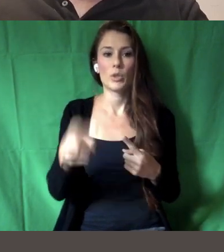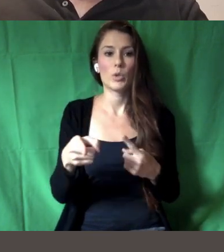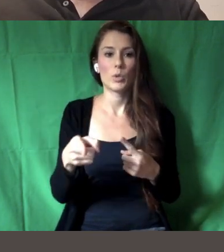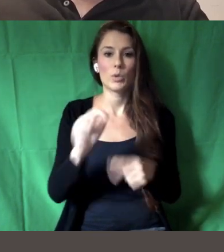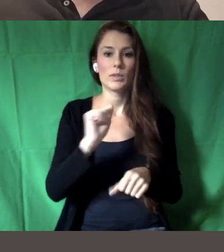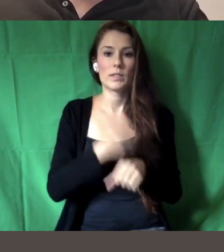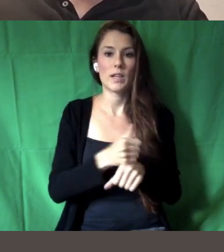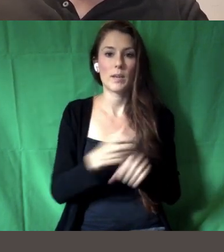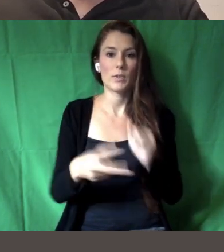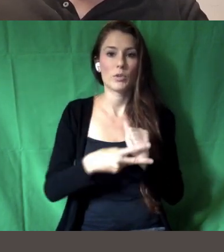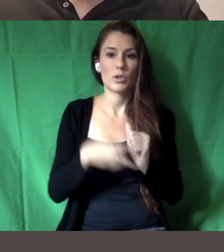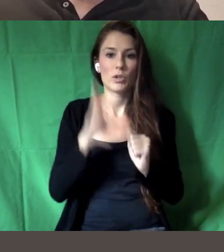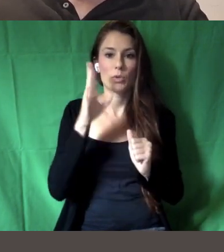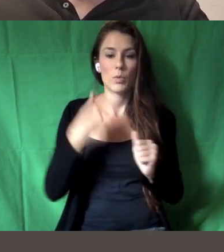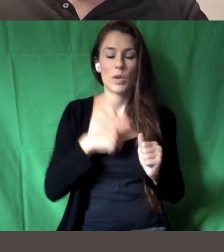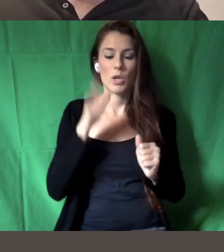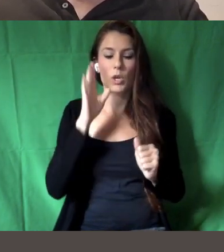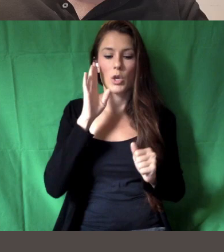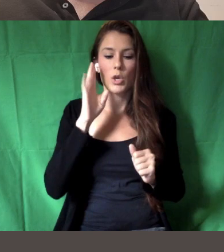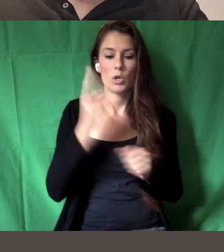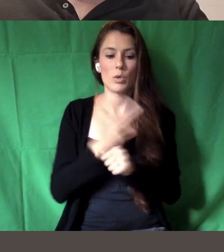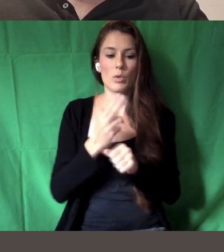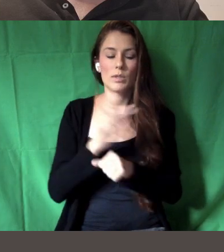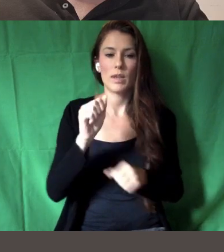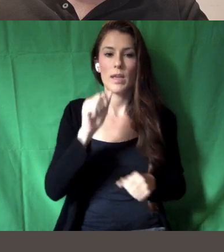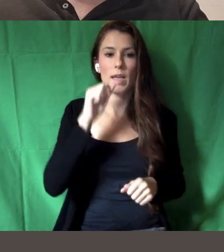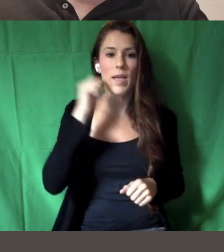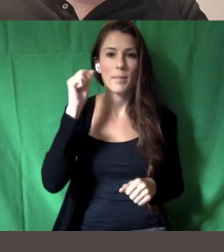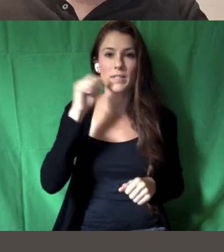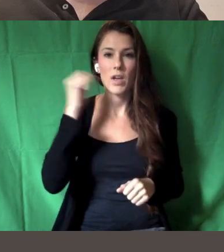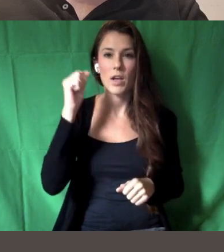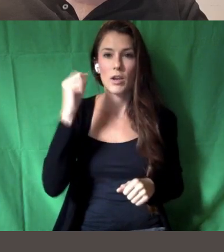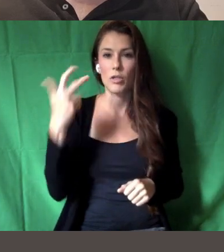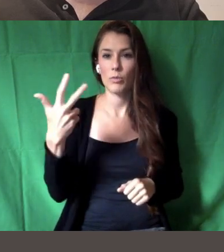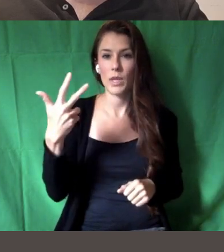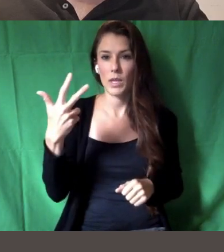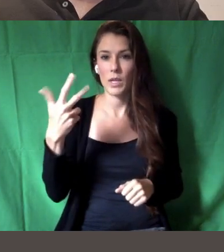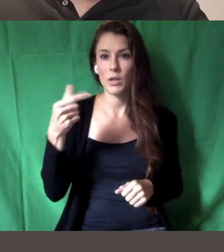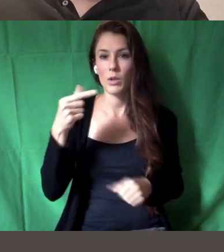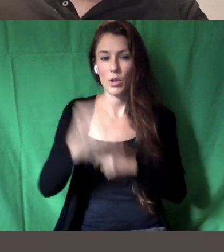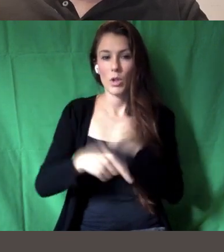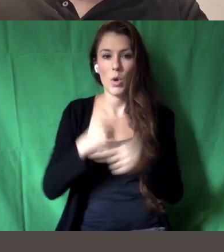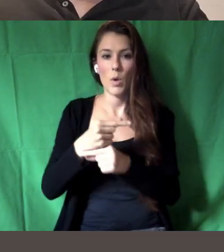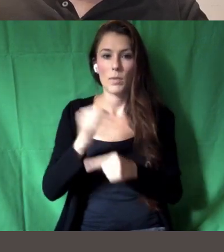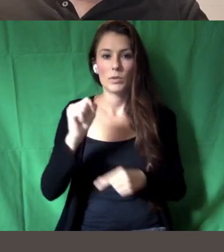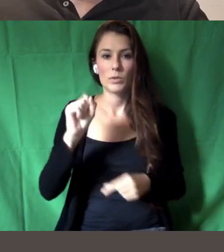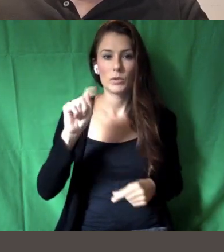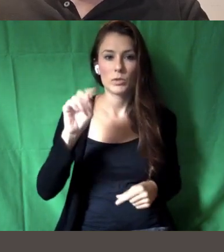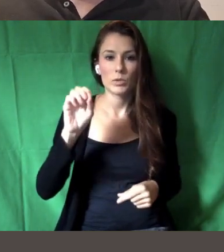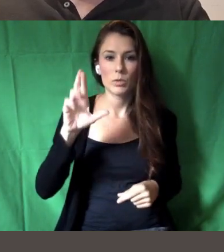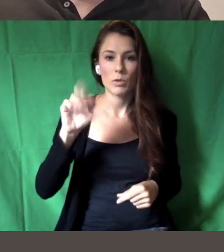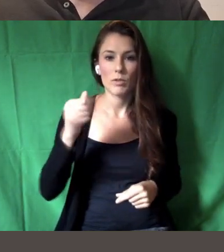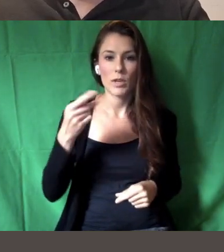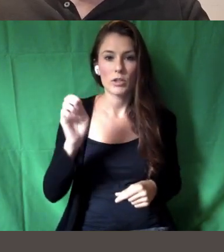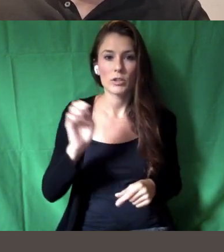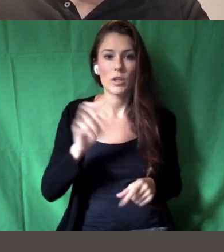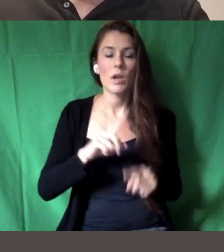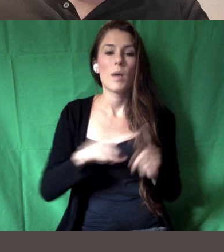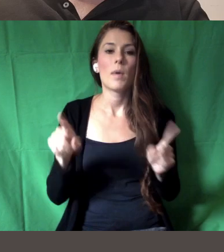for that purpose we will use Amazon S3 blob storage. The second is we somehow need to connect to